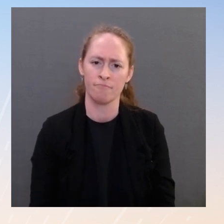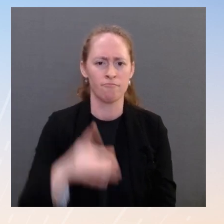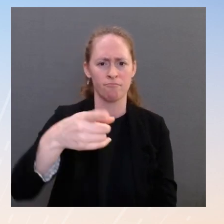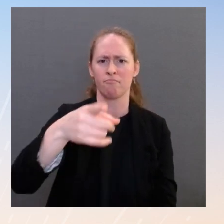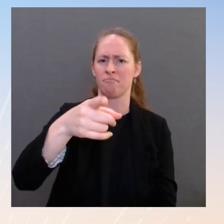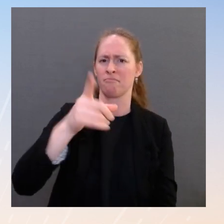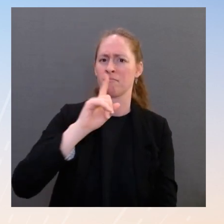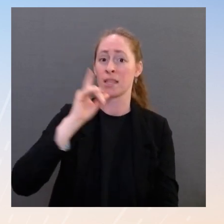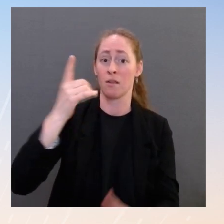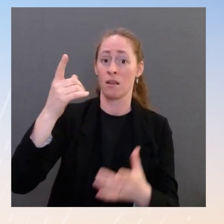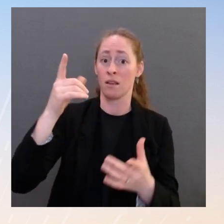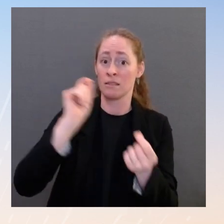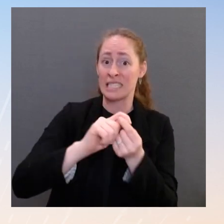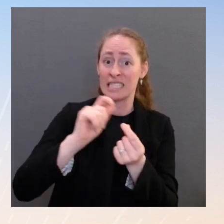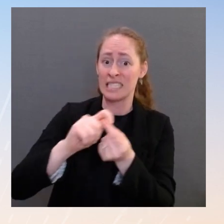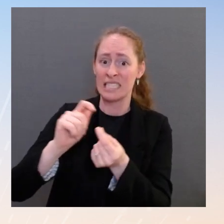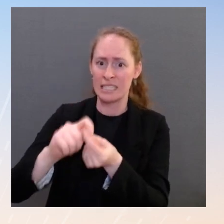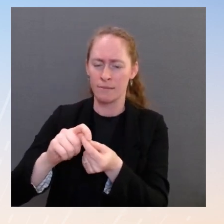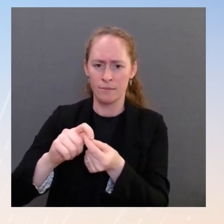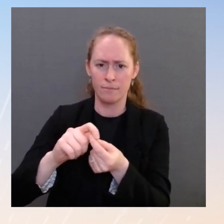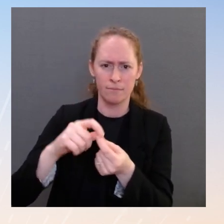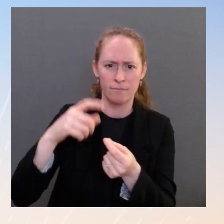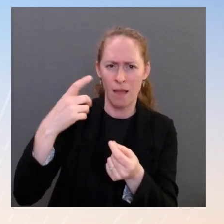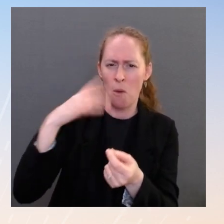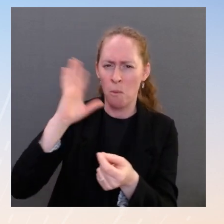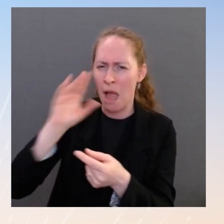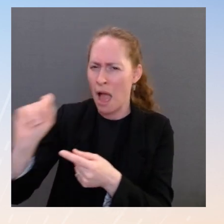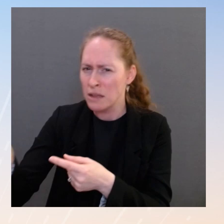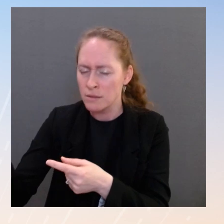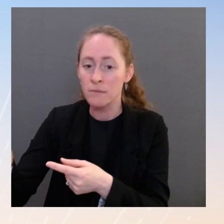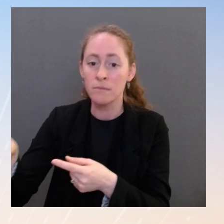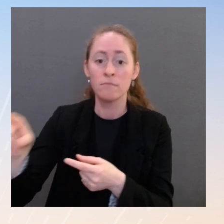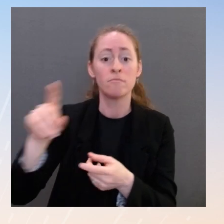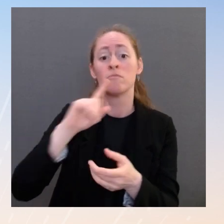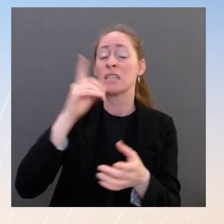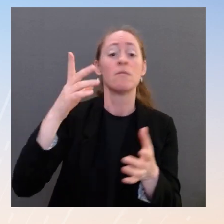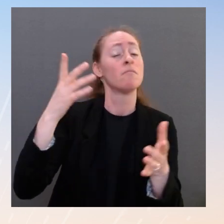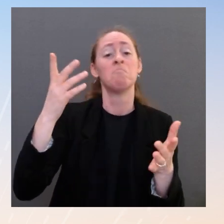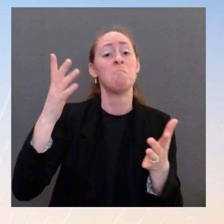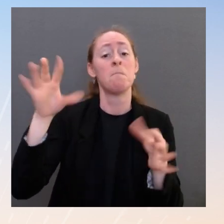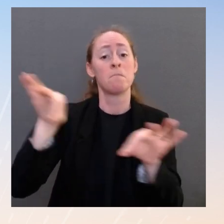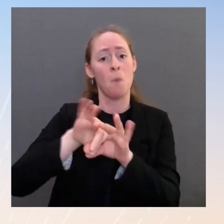because we wanted to emphasize how important it was and the urgency of bringing him home. But we will, of course, leave that to him and his family